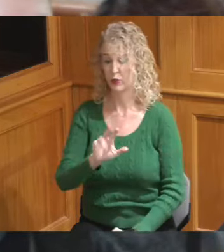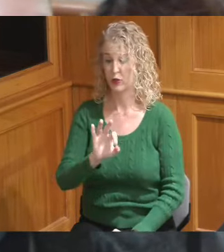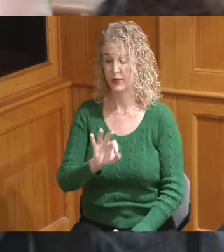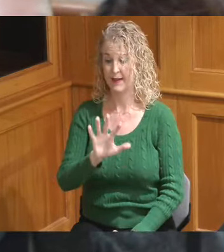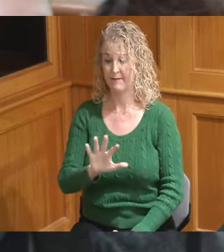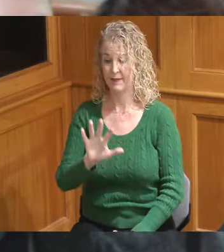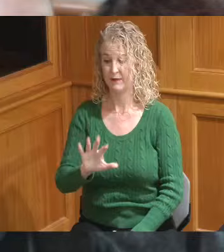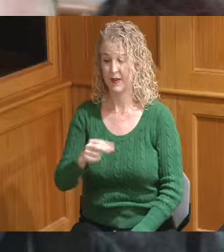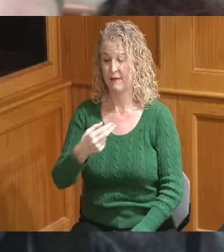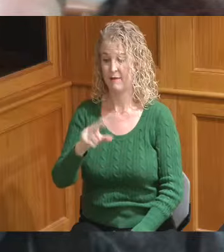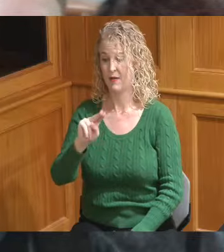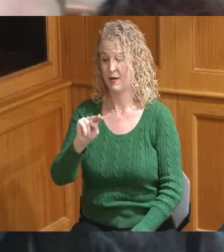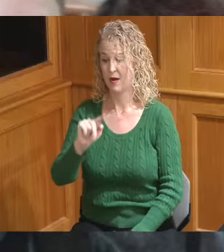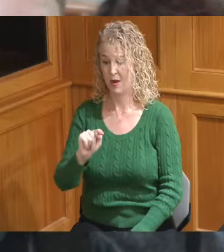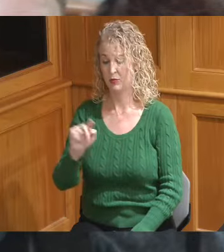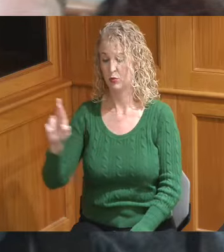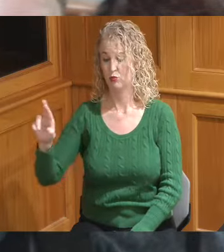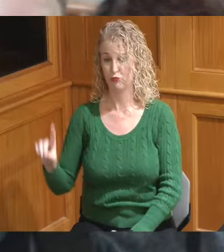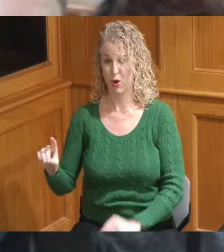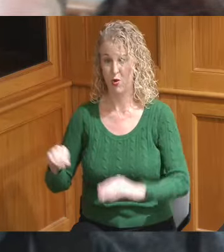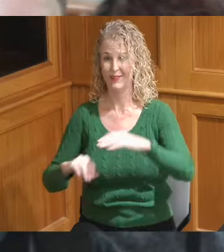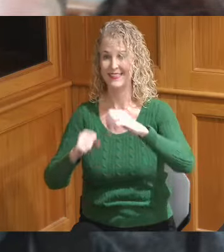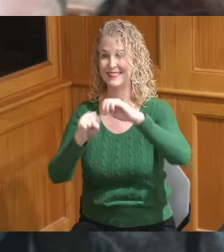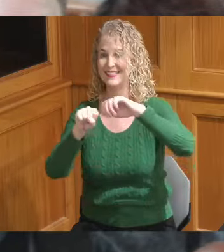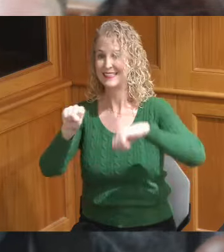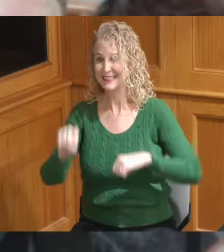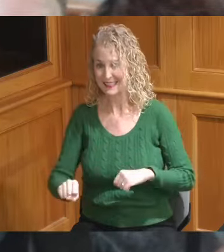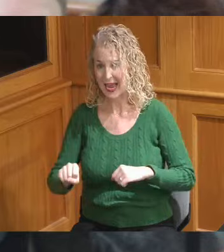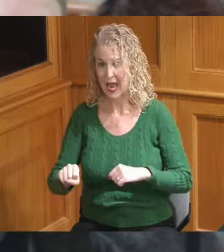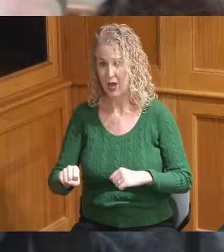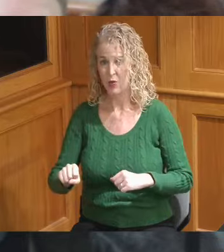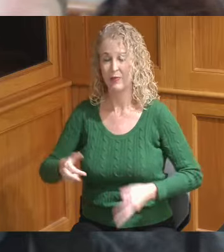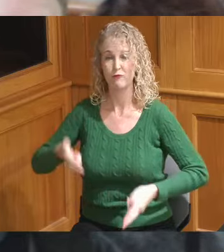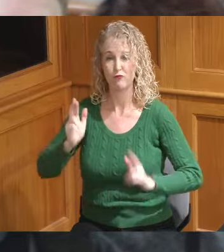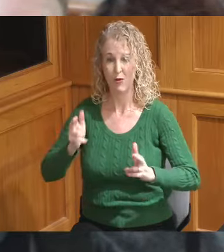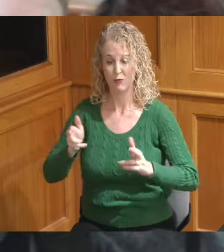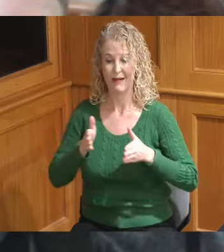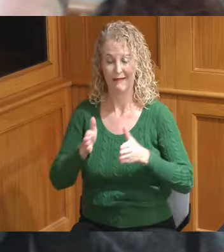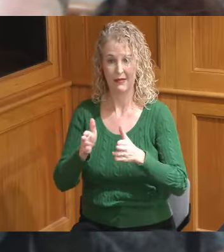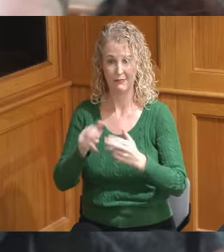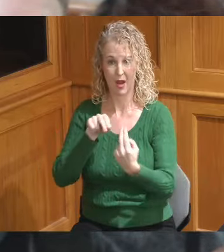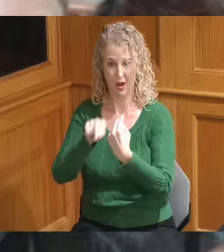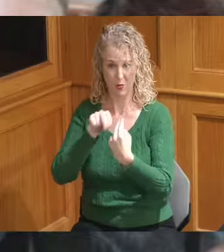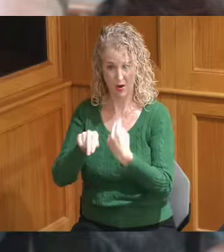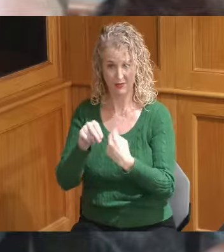Road. It's a portion south of Ronald Reagan Highway and consists of roughly 15 acres. So